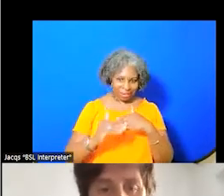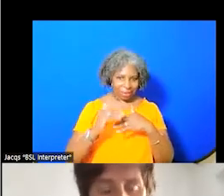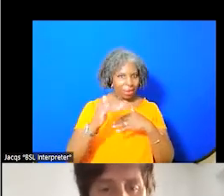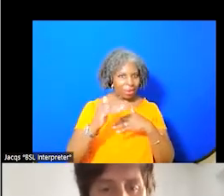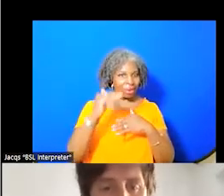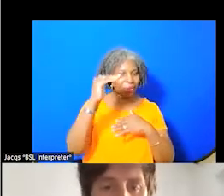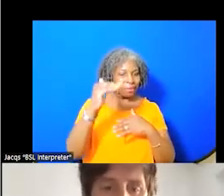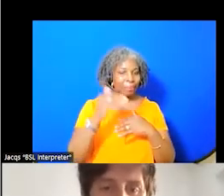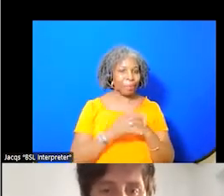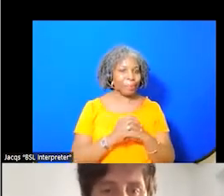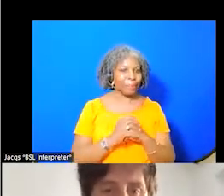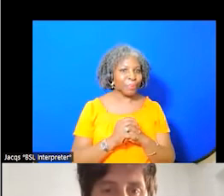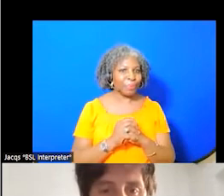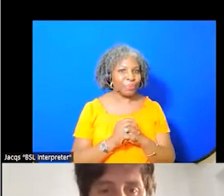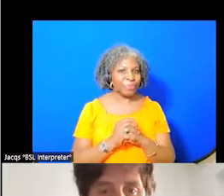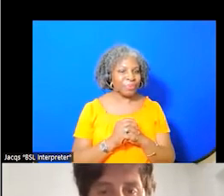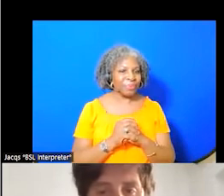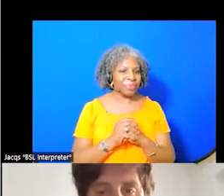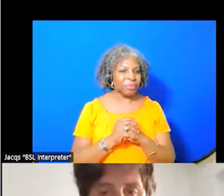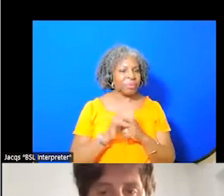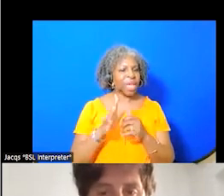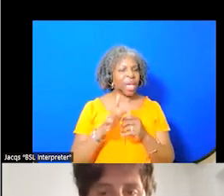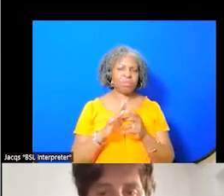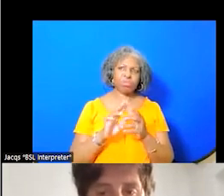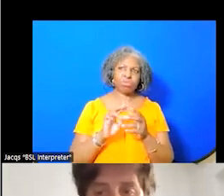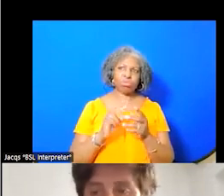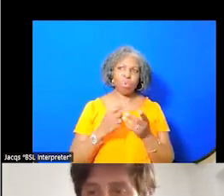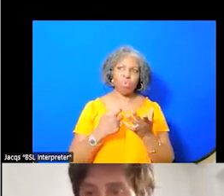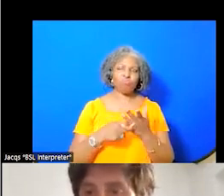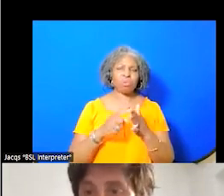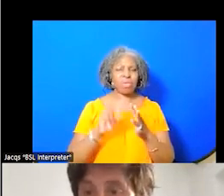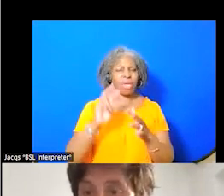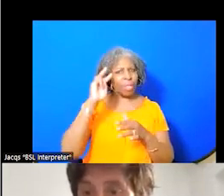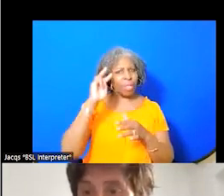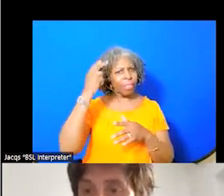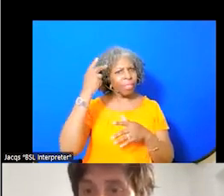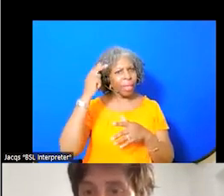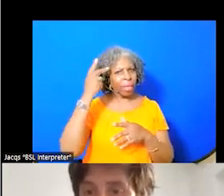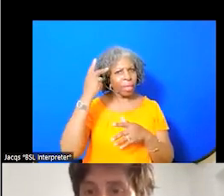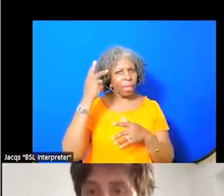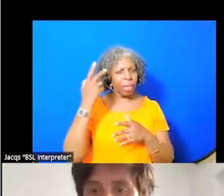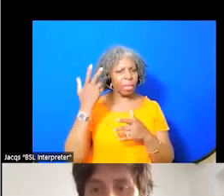And also, just rethinking how we sort of only one minute left, okay.